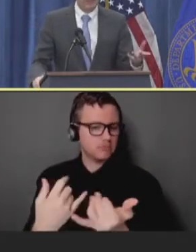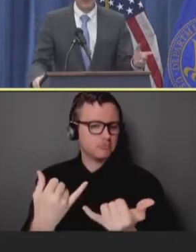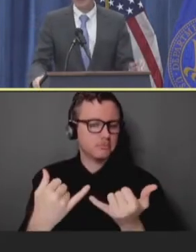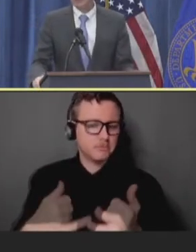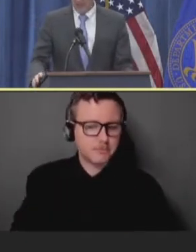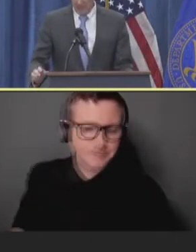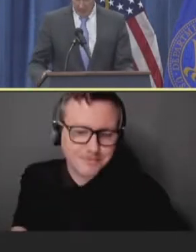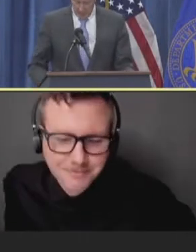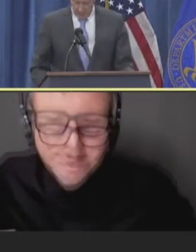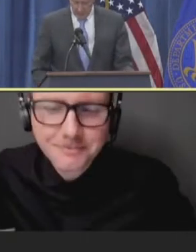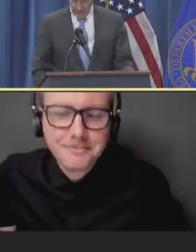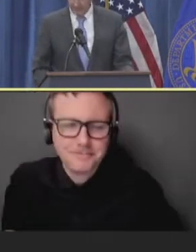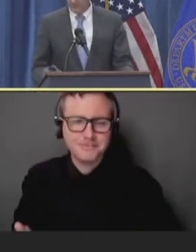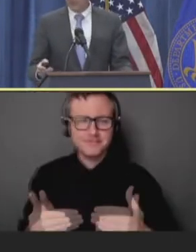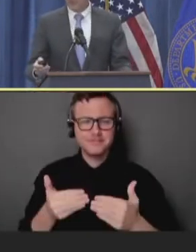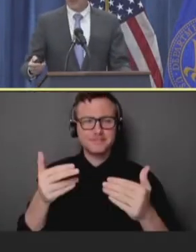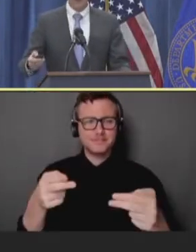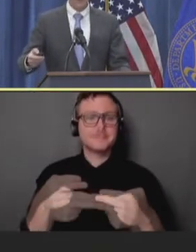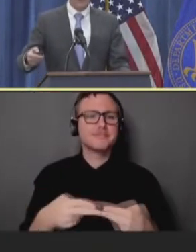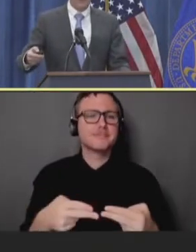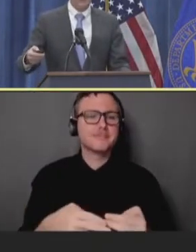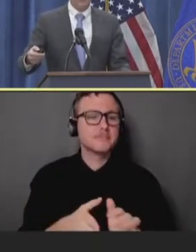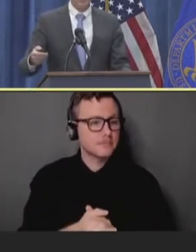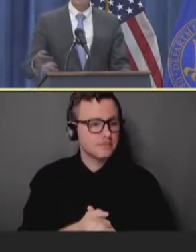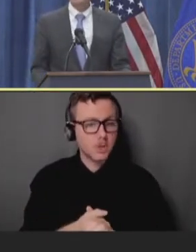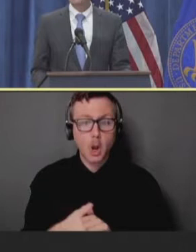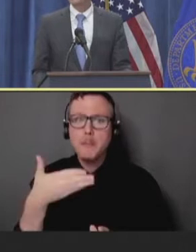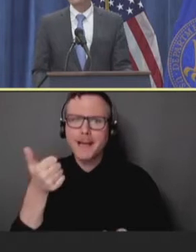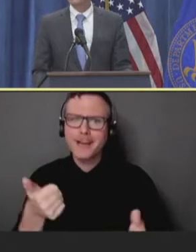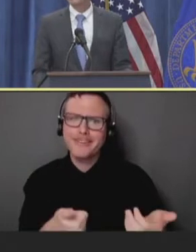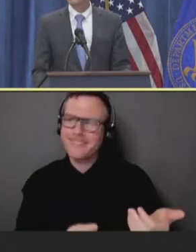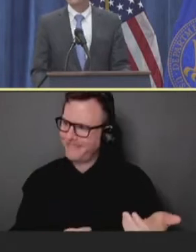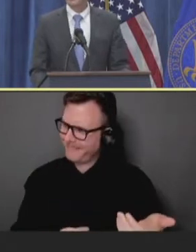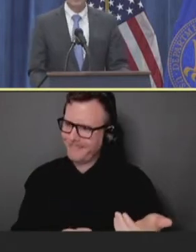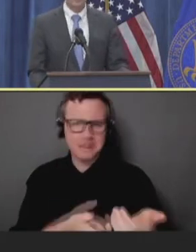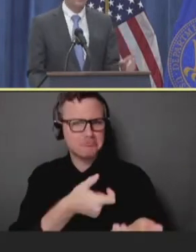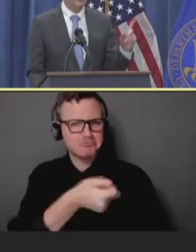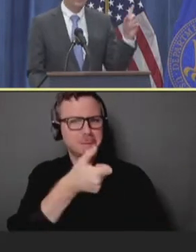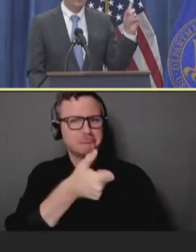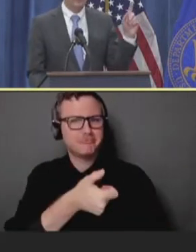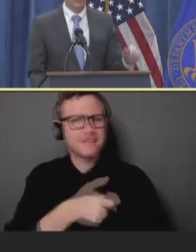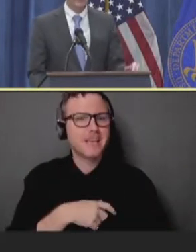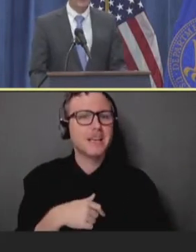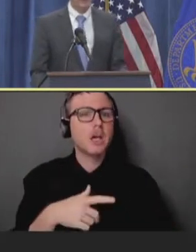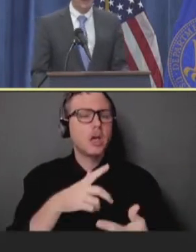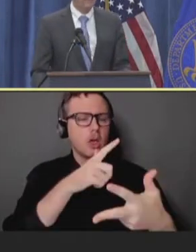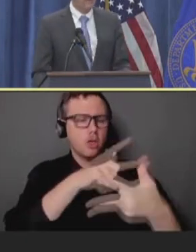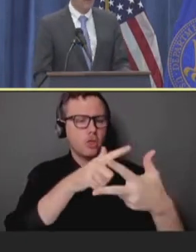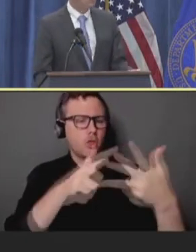Next. Oh, okay. That's even better. Thank you so much. I'm going to make three points today.